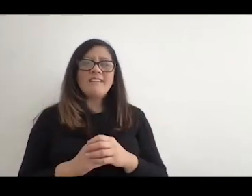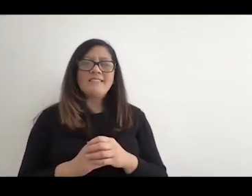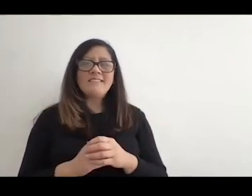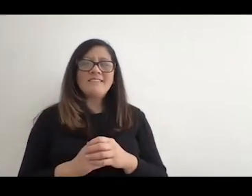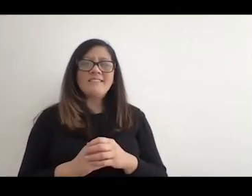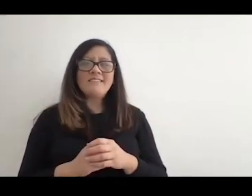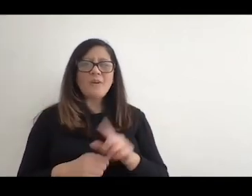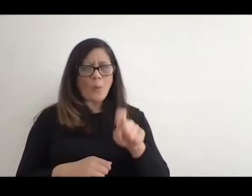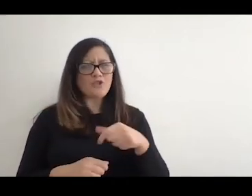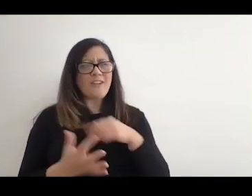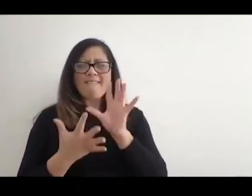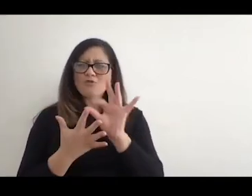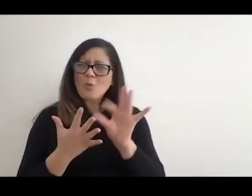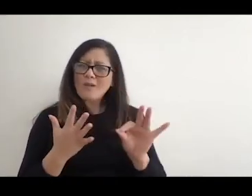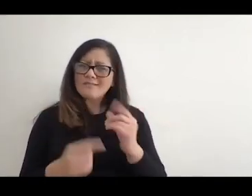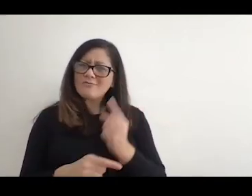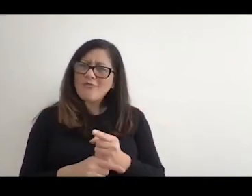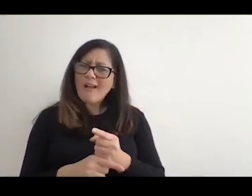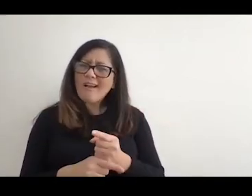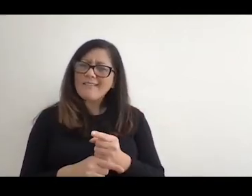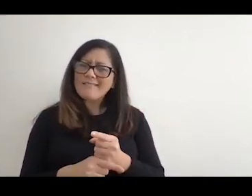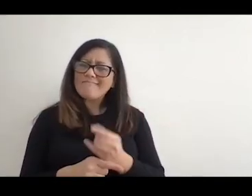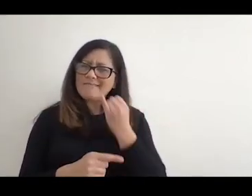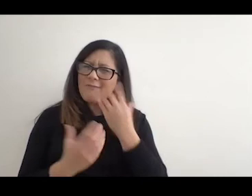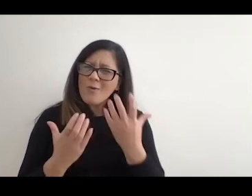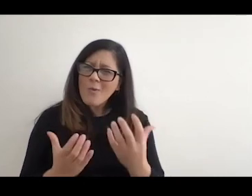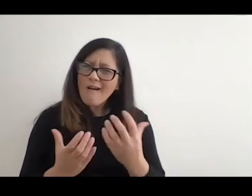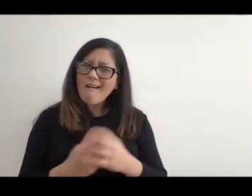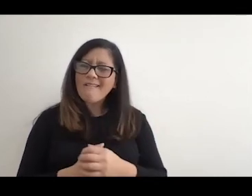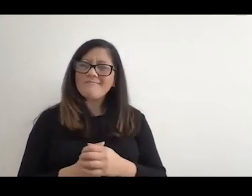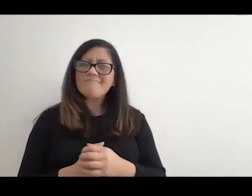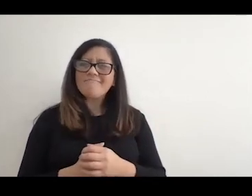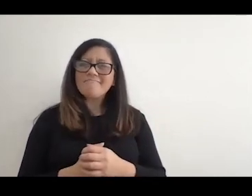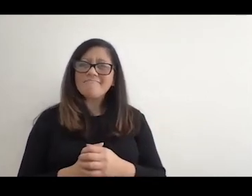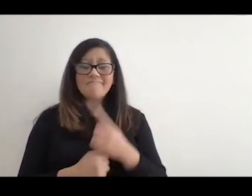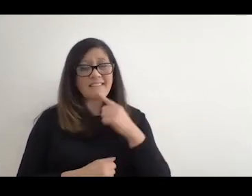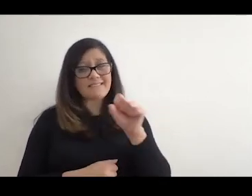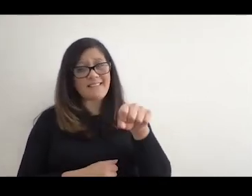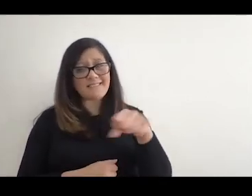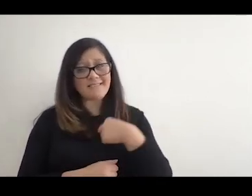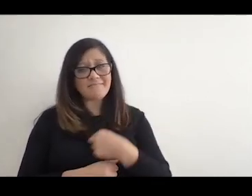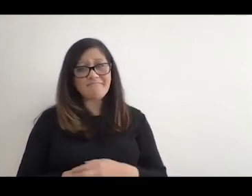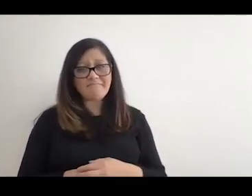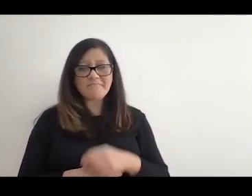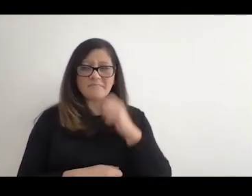Shouldn't we have the choice? To do so, if we want to. I would say yes.